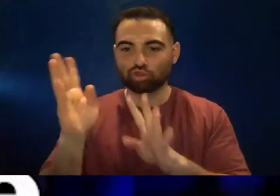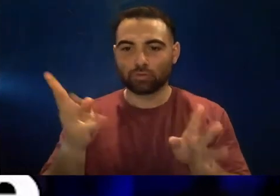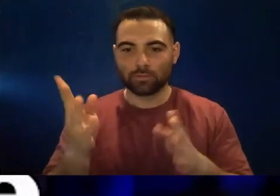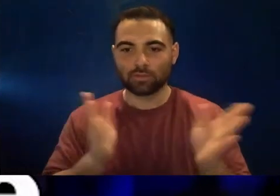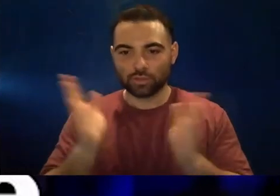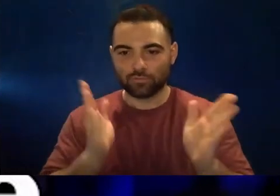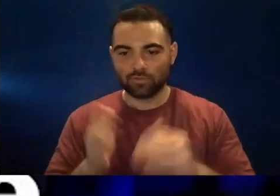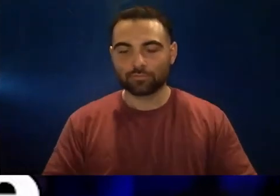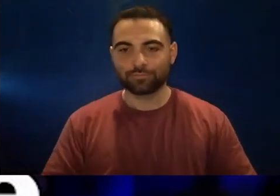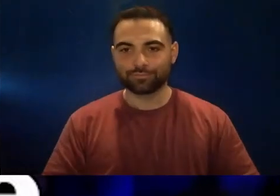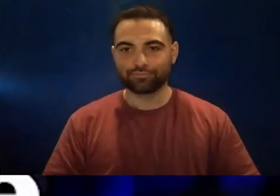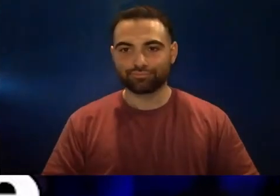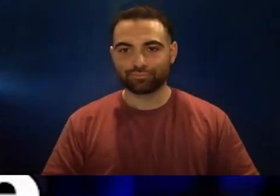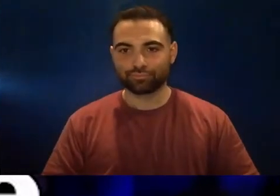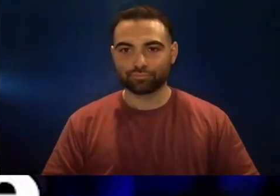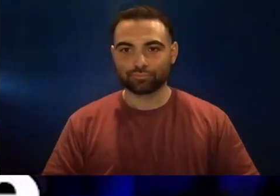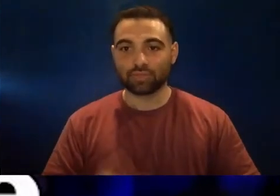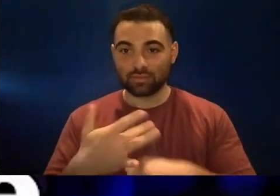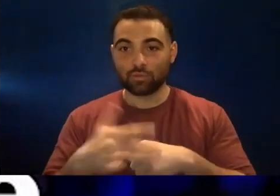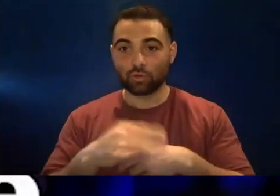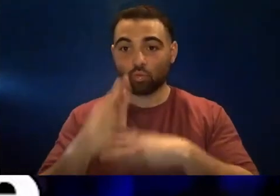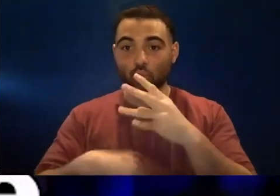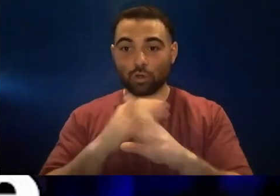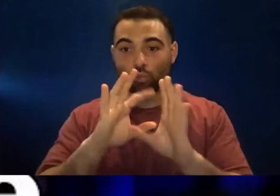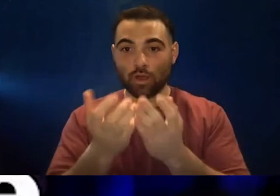so it's actually available worldwide everywhere except for China.